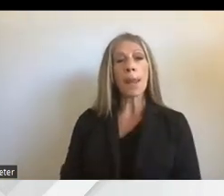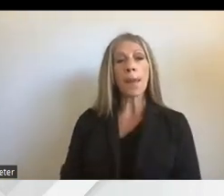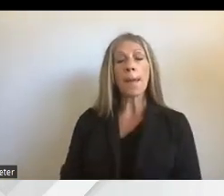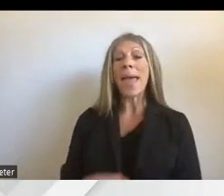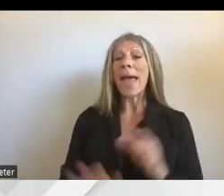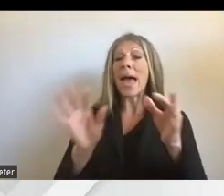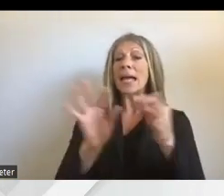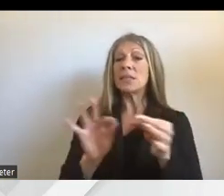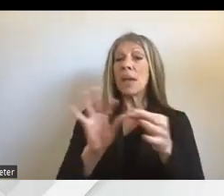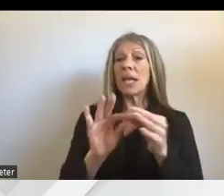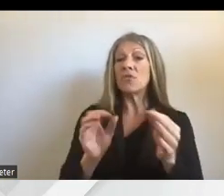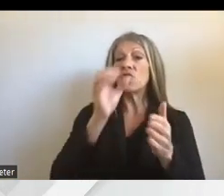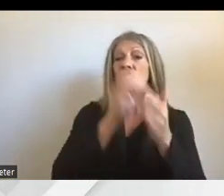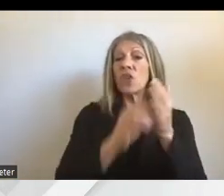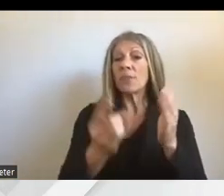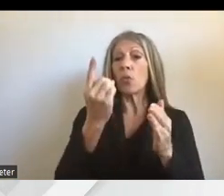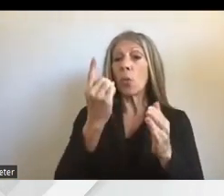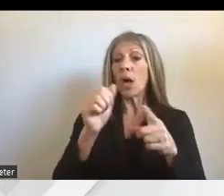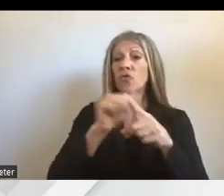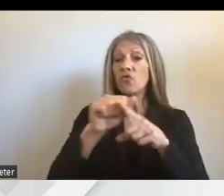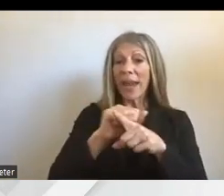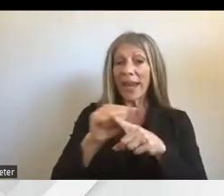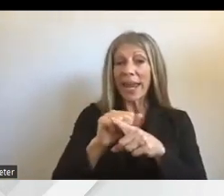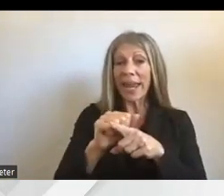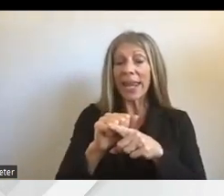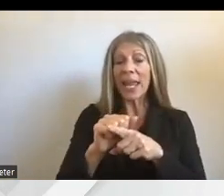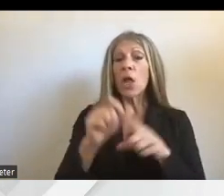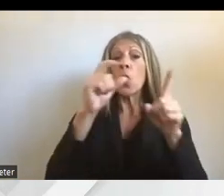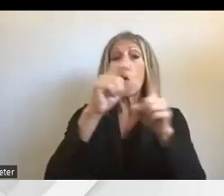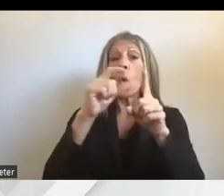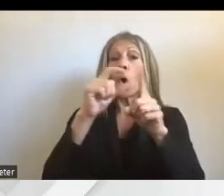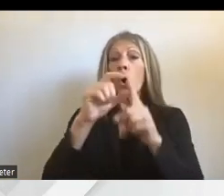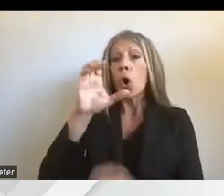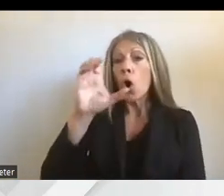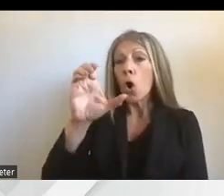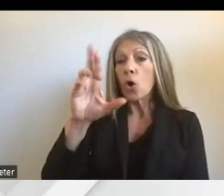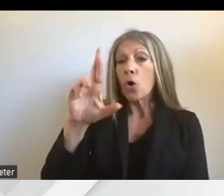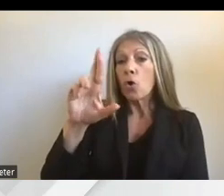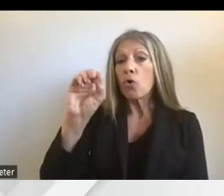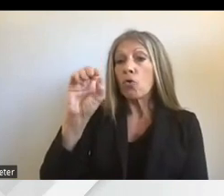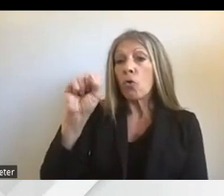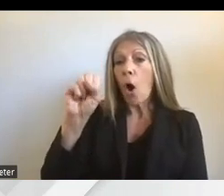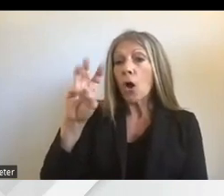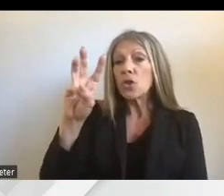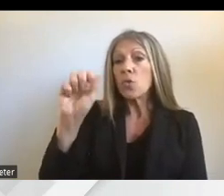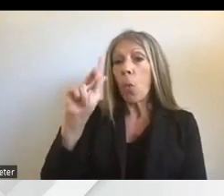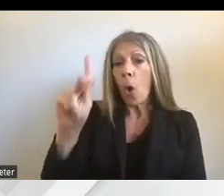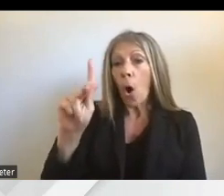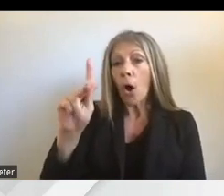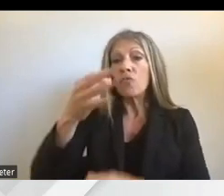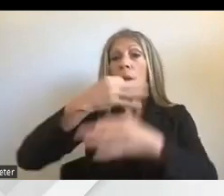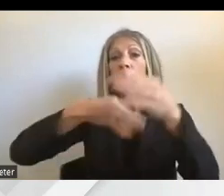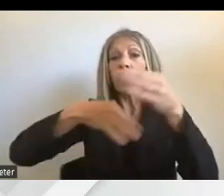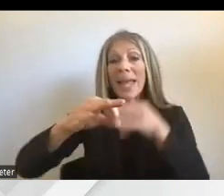As mentioned in the chapter 1 training module, the term "crosswalks" has replaced "pedestrian street